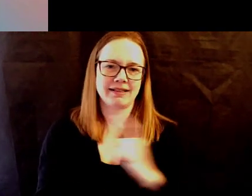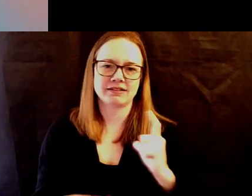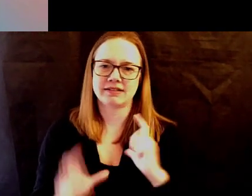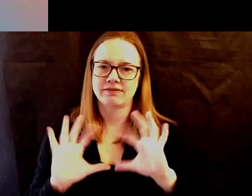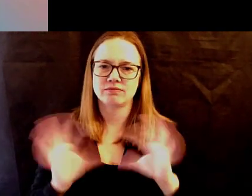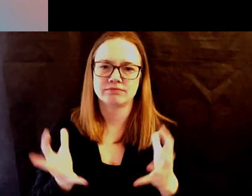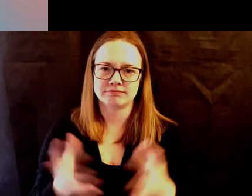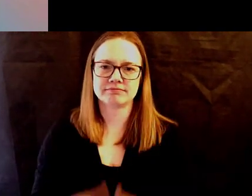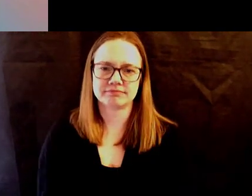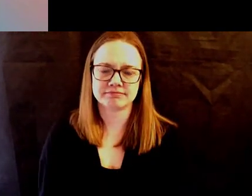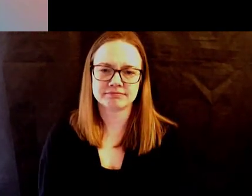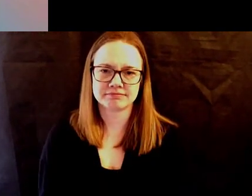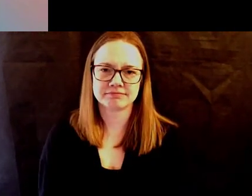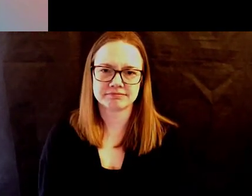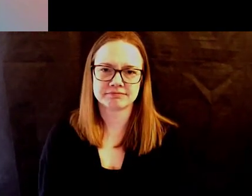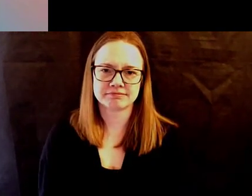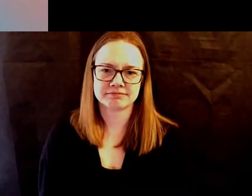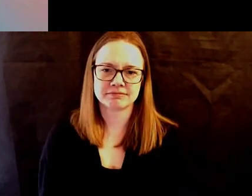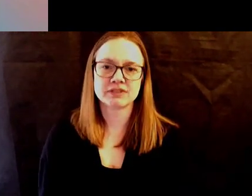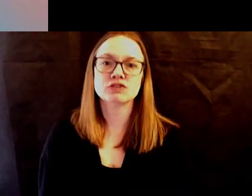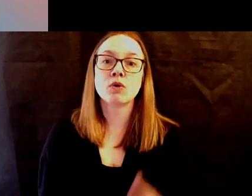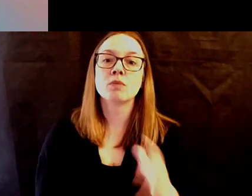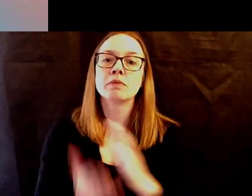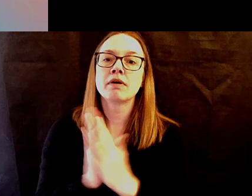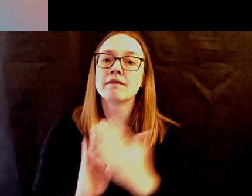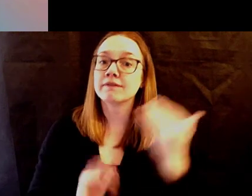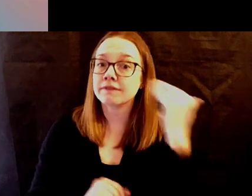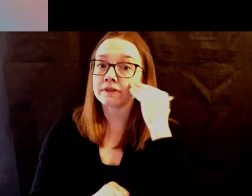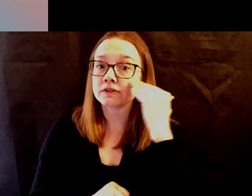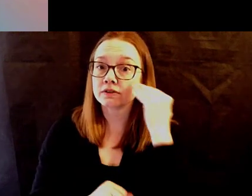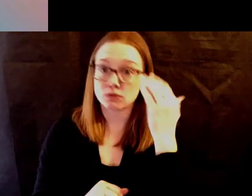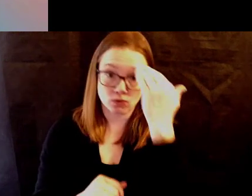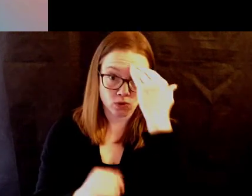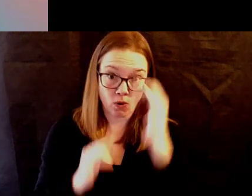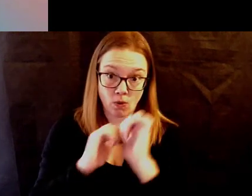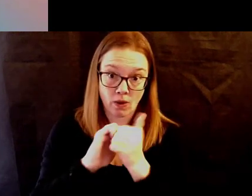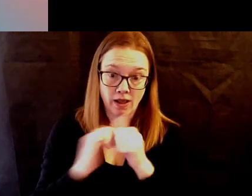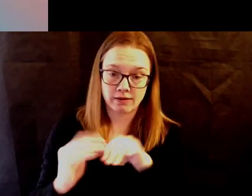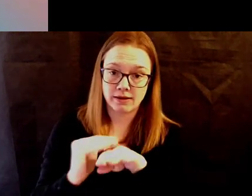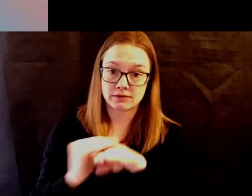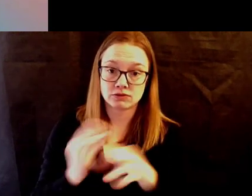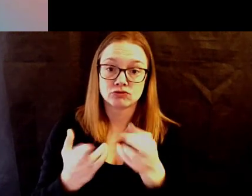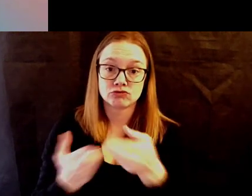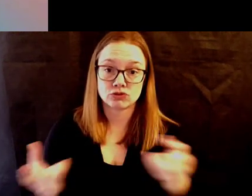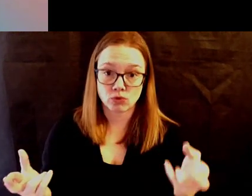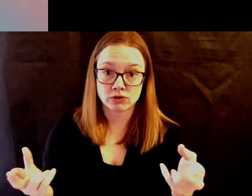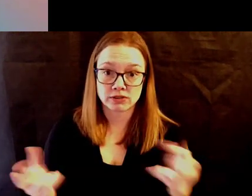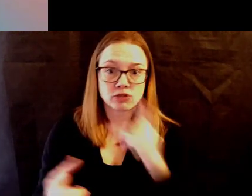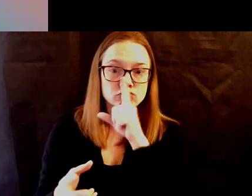So just getting familiar with how to access these resources and honing in on the information you need to know to engage.